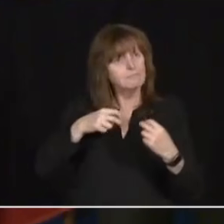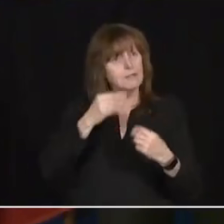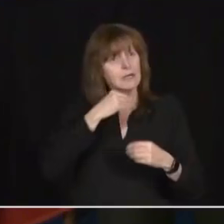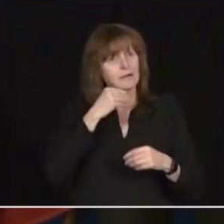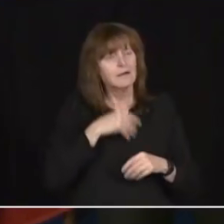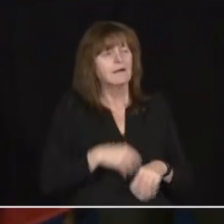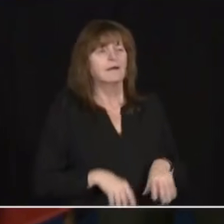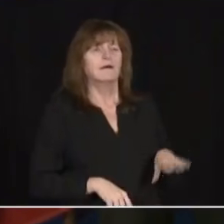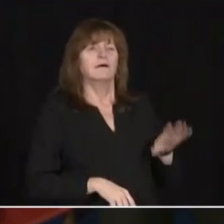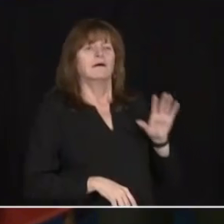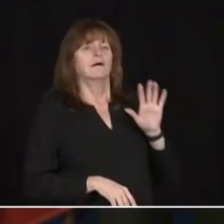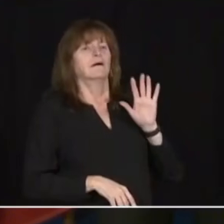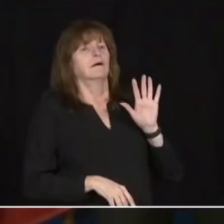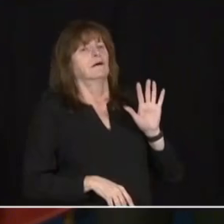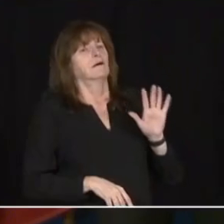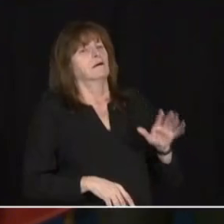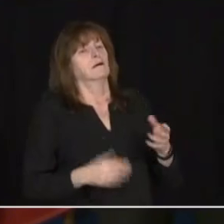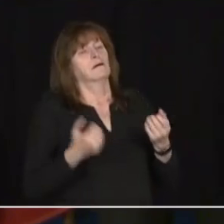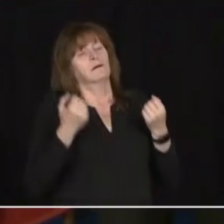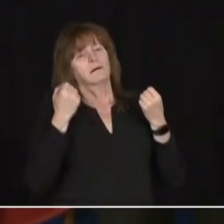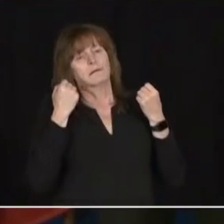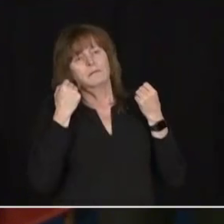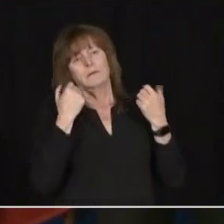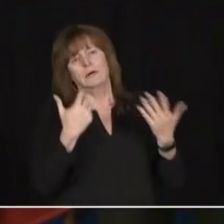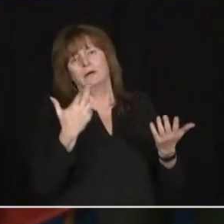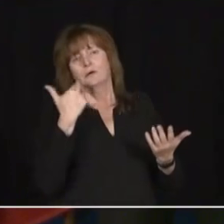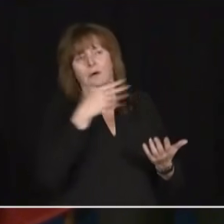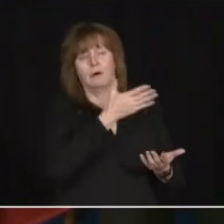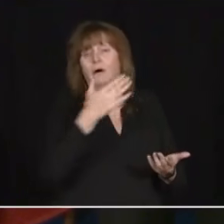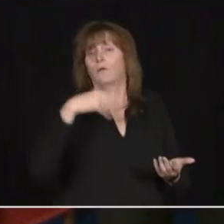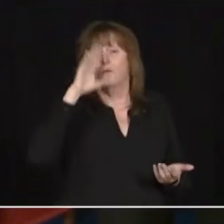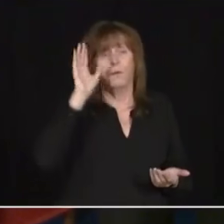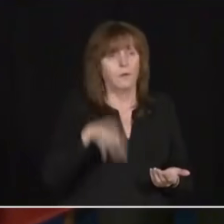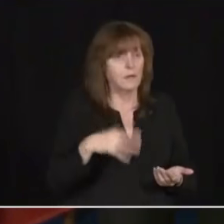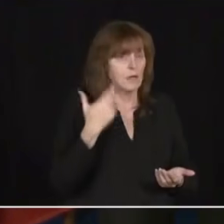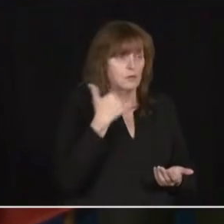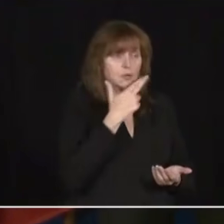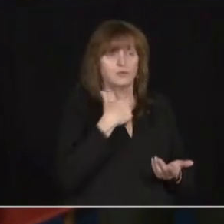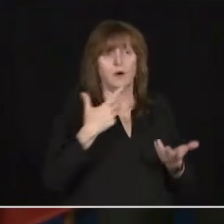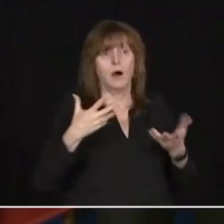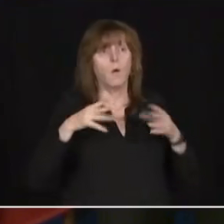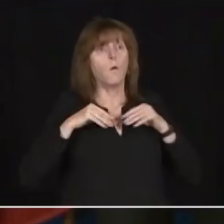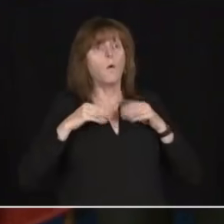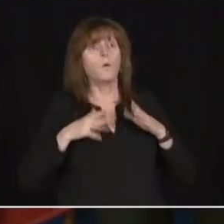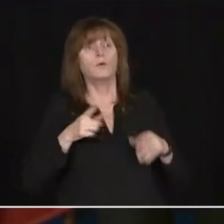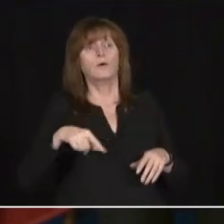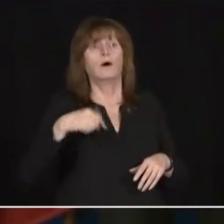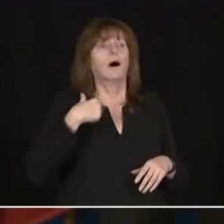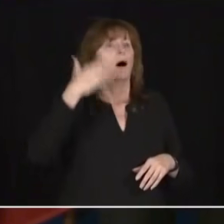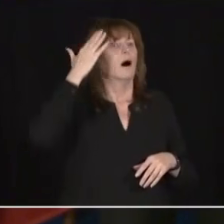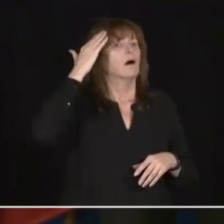in the restaurant. We all know restaurant owners, pretty well everyone knows a restaurant owner.